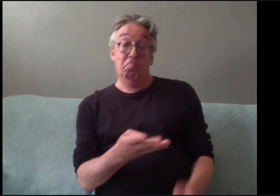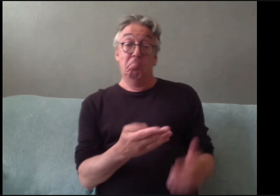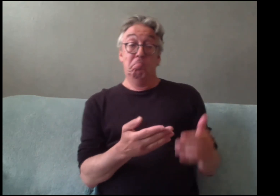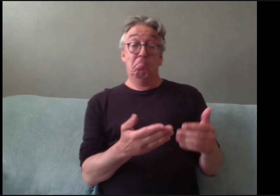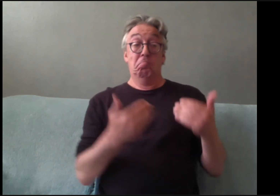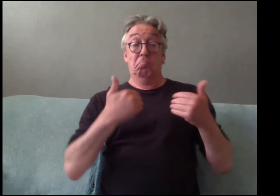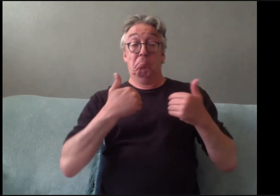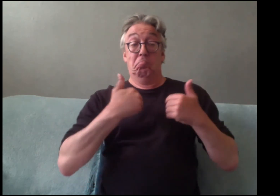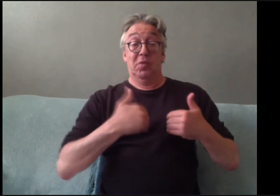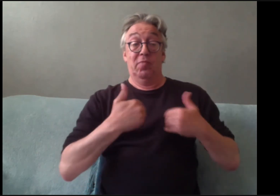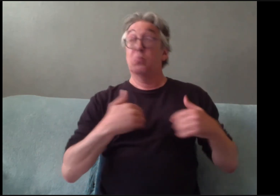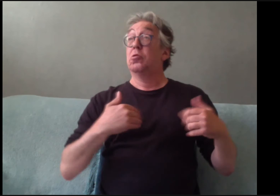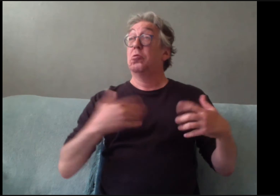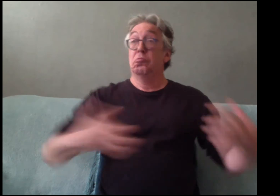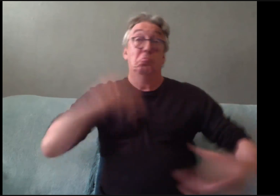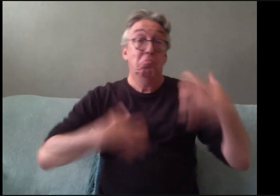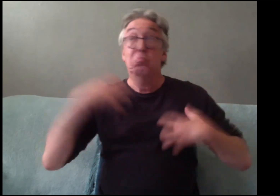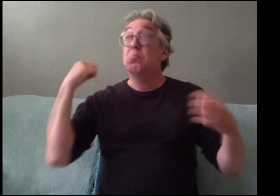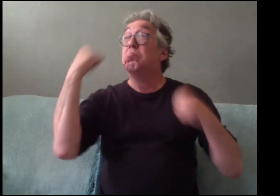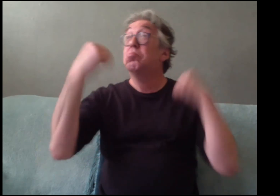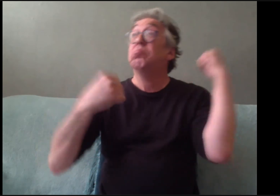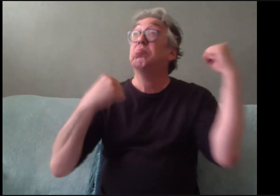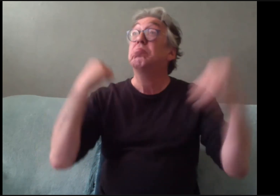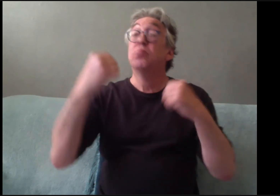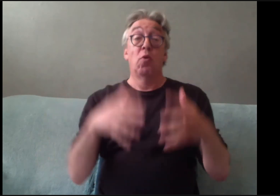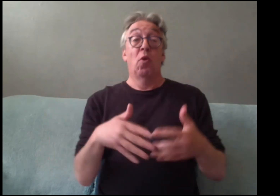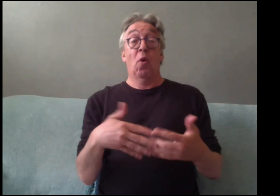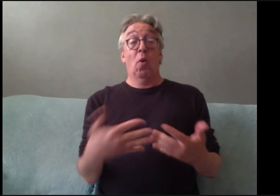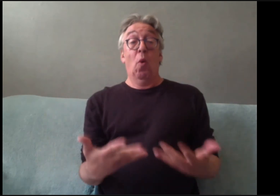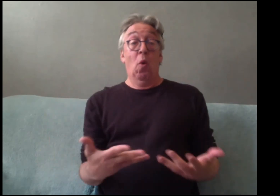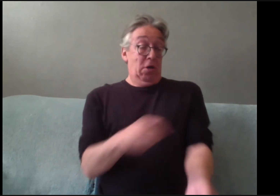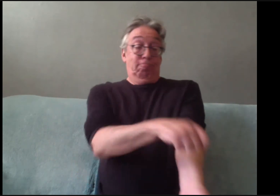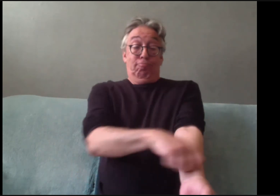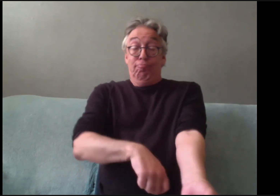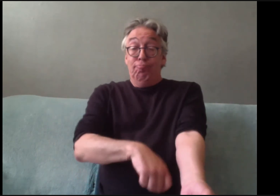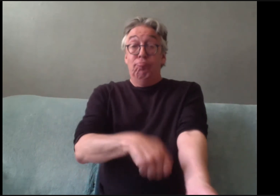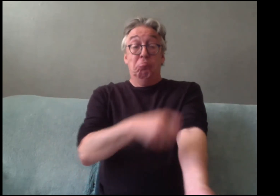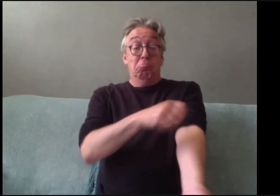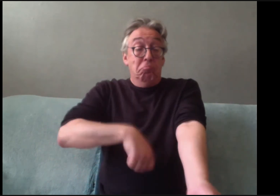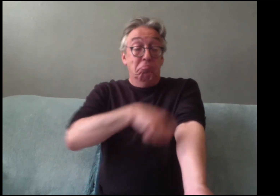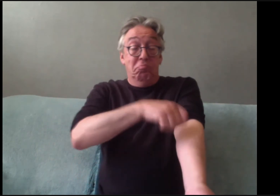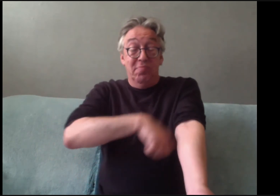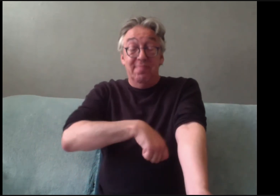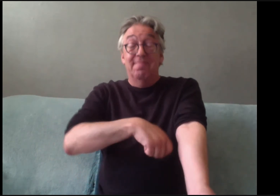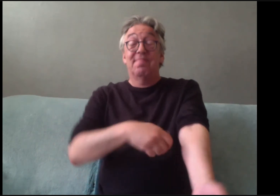That's why in some country countries we've seen a lot of efforts